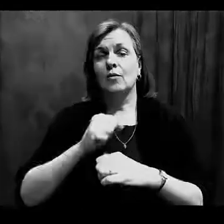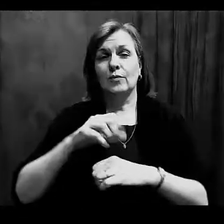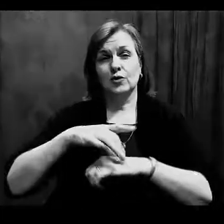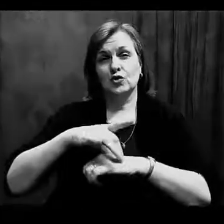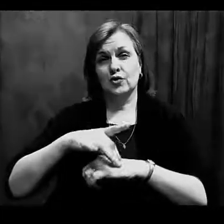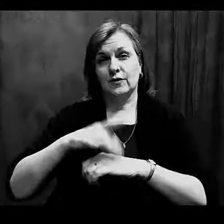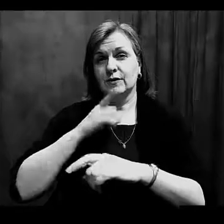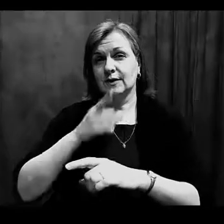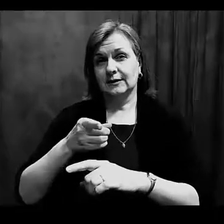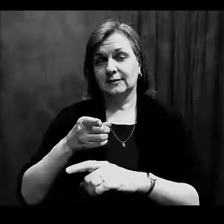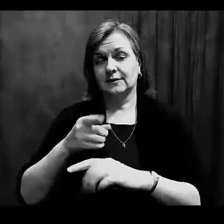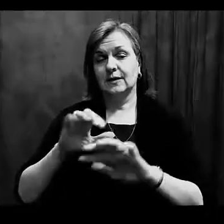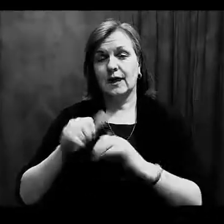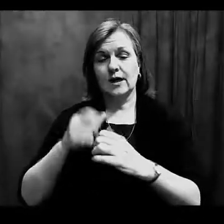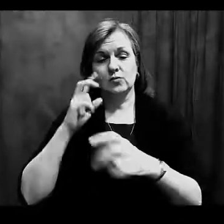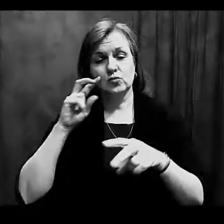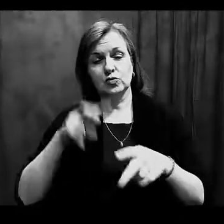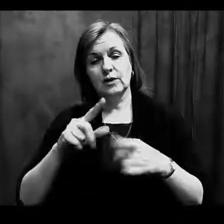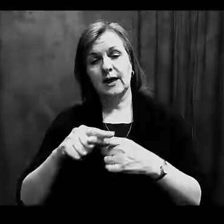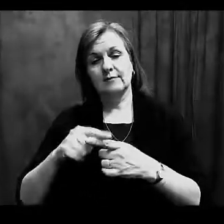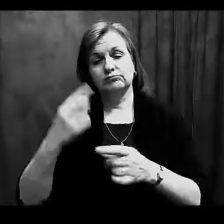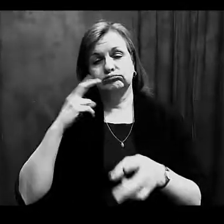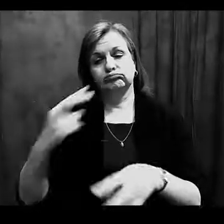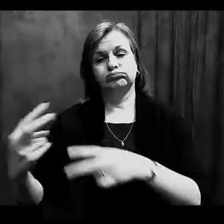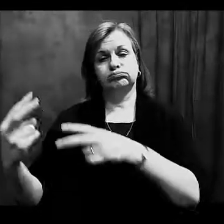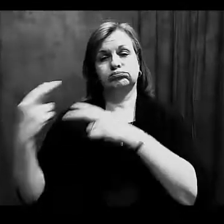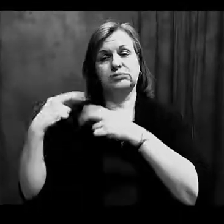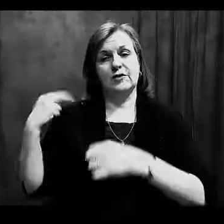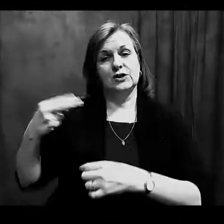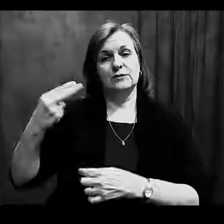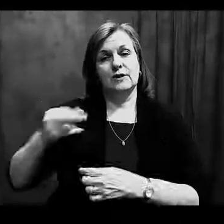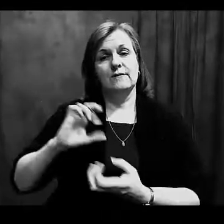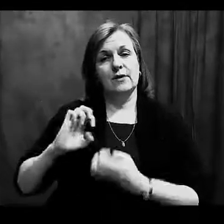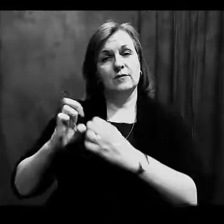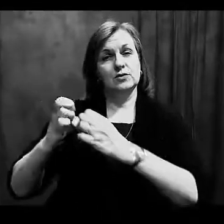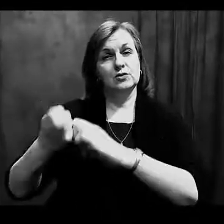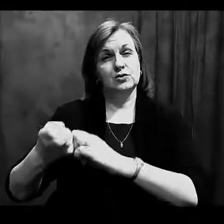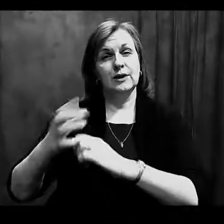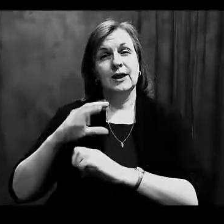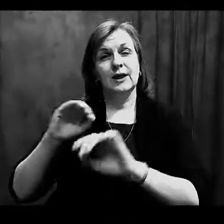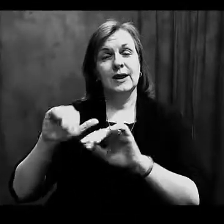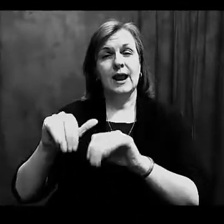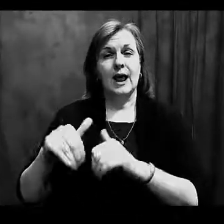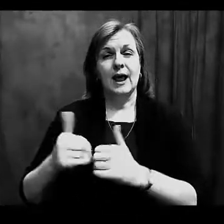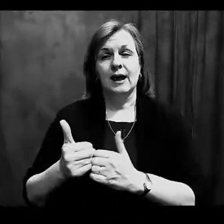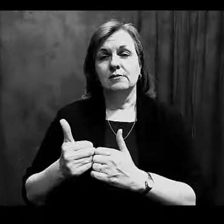us as far as looking at evolution histories on the planet and the association of